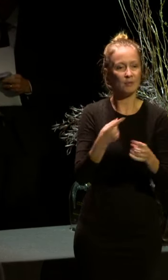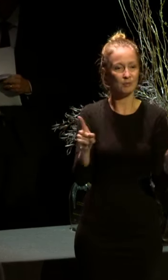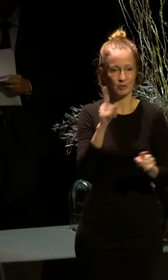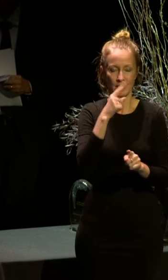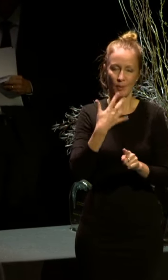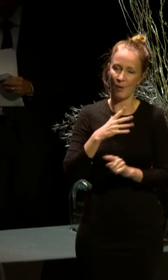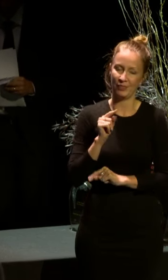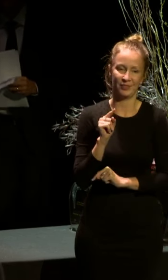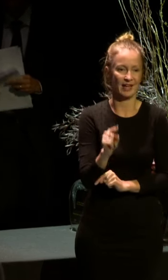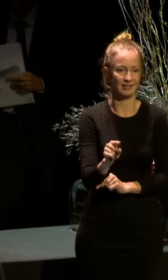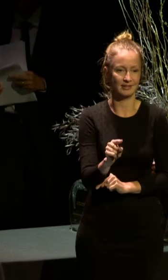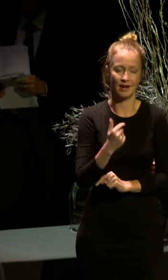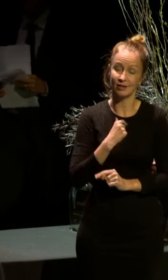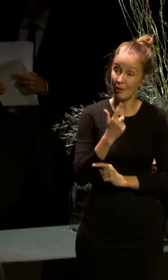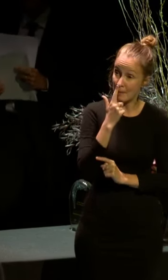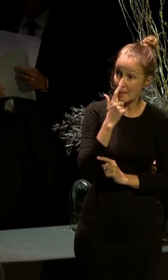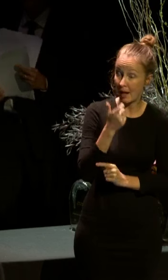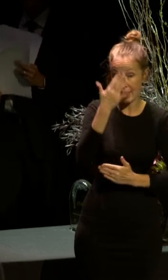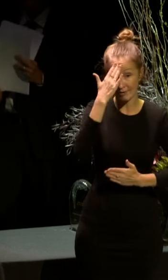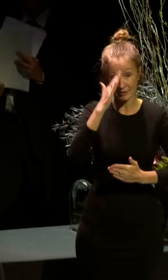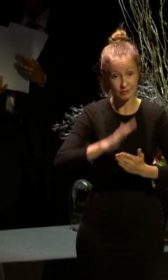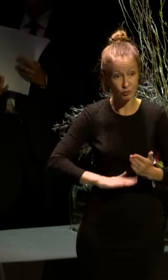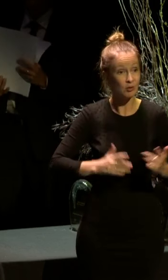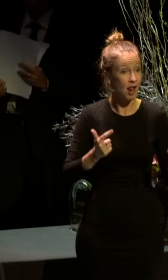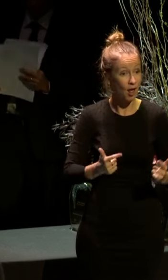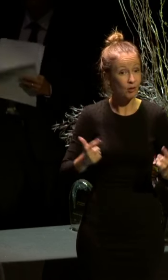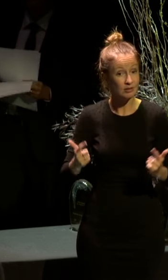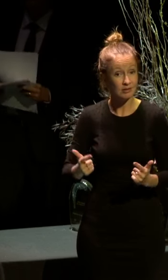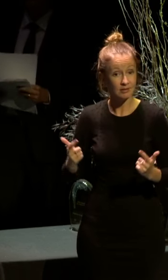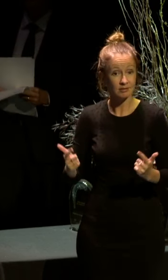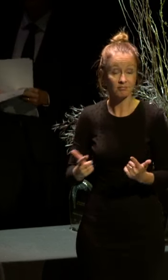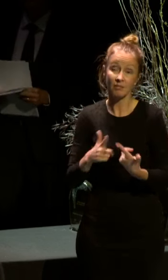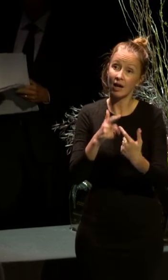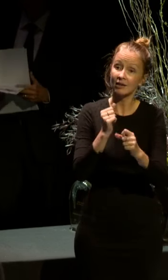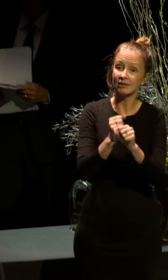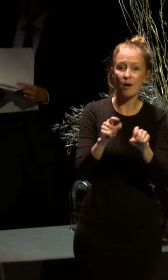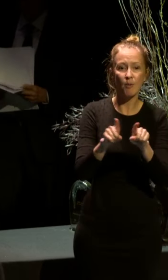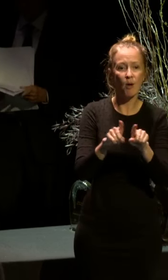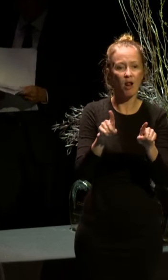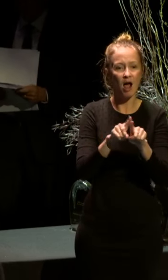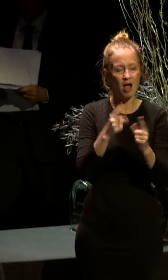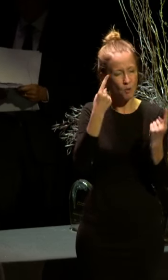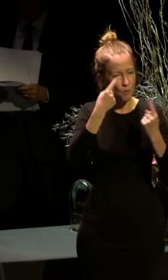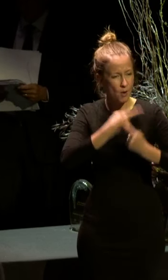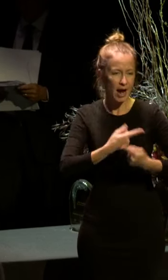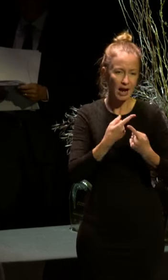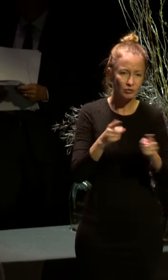on countless occasions, whether that be figuring out a song, a recording, a tour, an album or a festival.